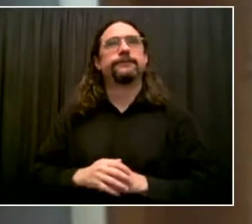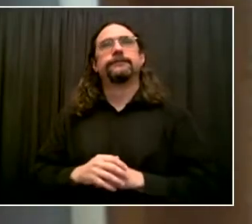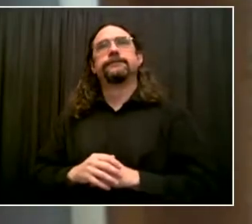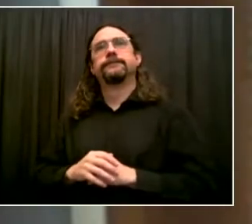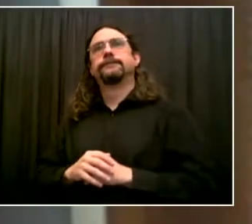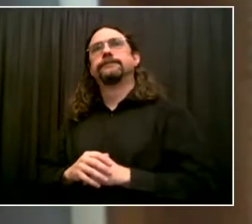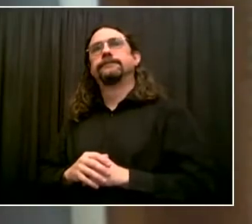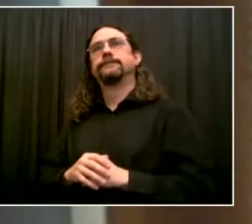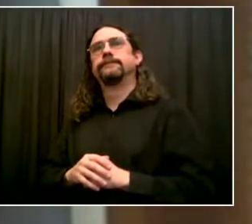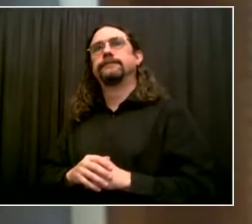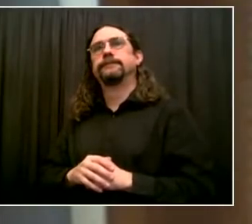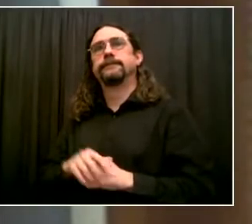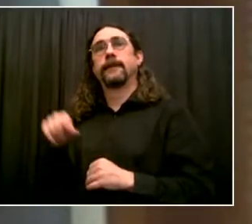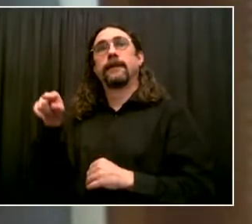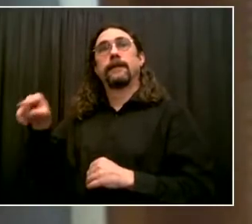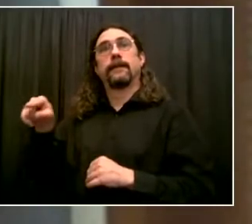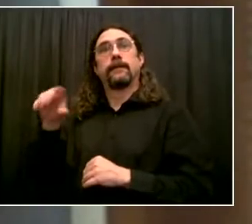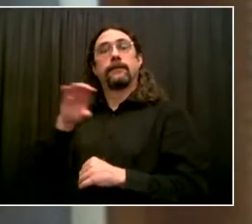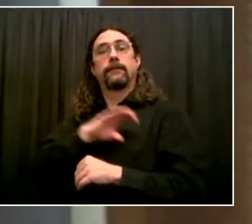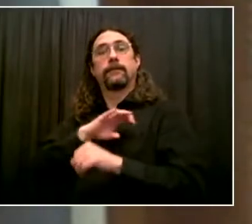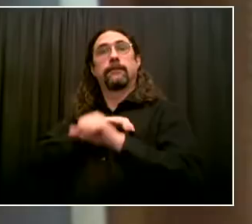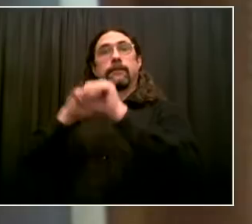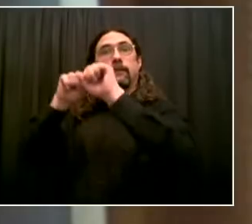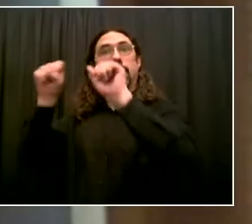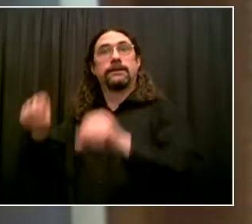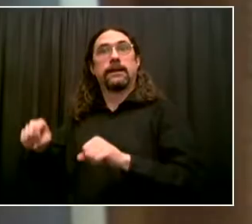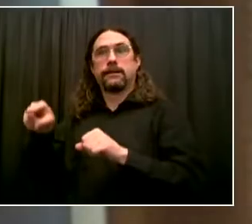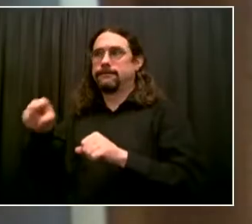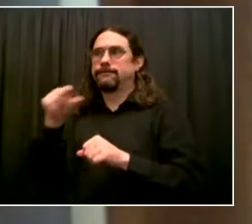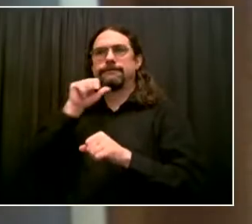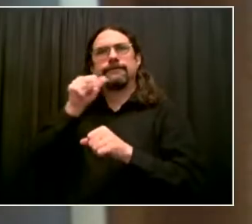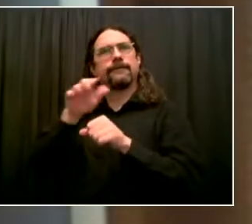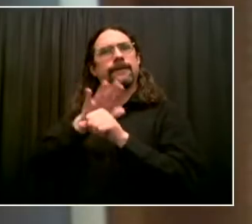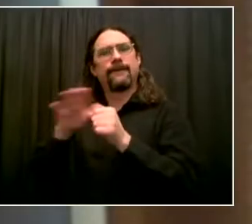ONE THAT HASHI STORICALLY BEEN UNDERRESOURCED AS I MENTIONED IN